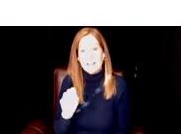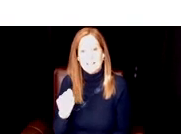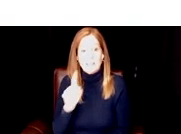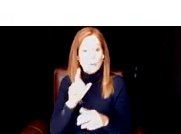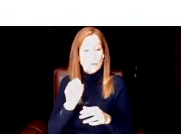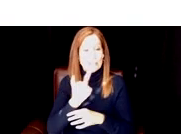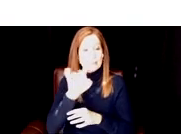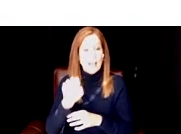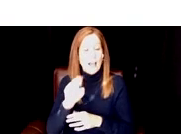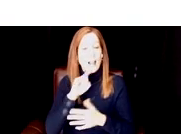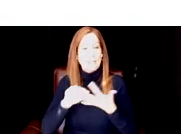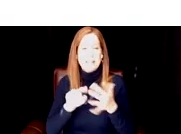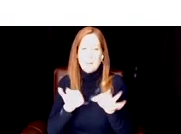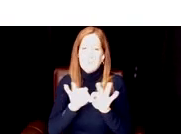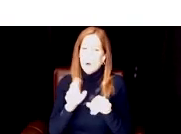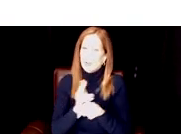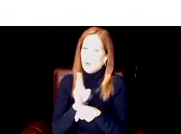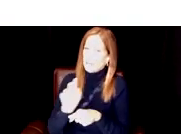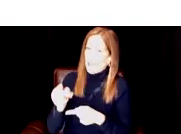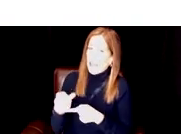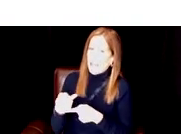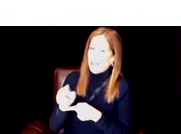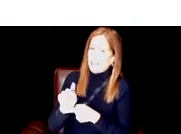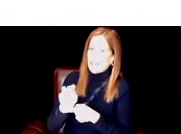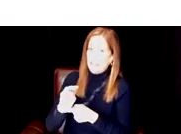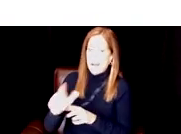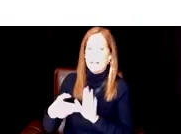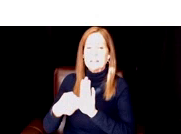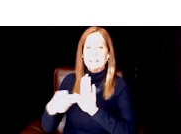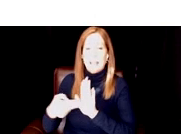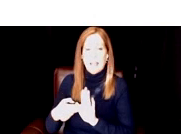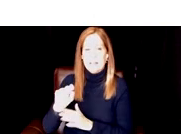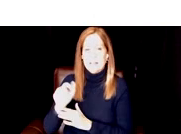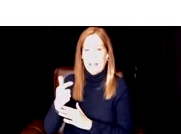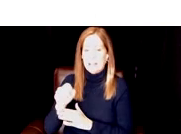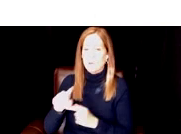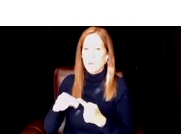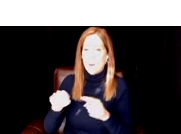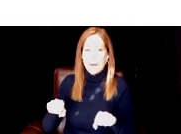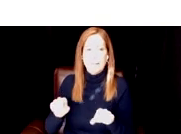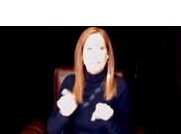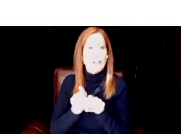it is important to use HTML tags as intended whenever possible, such as use of a button tag